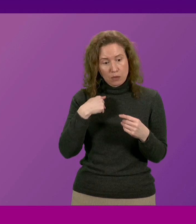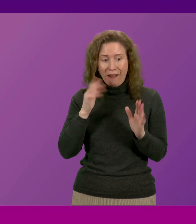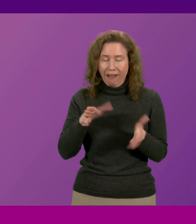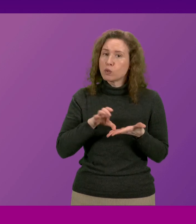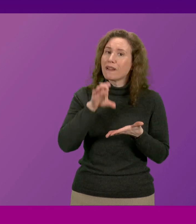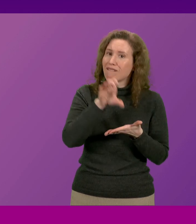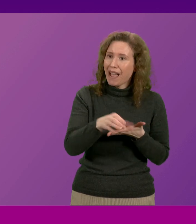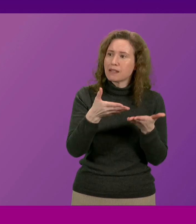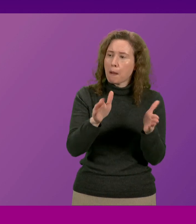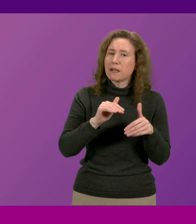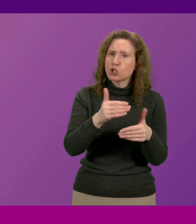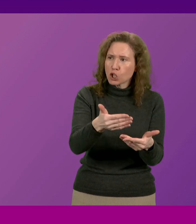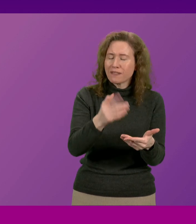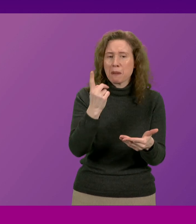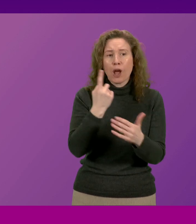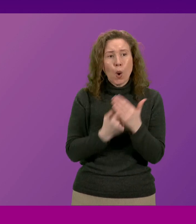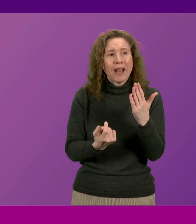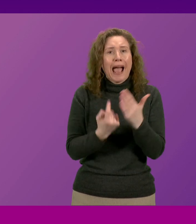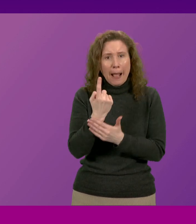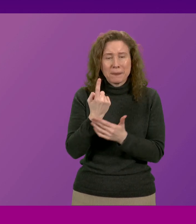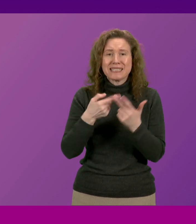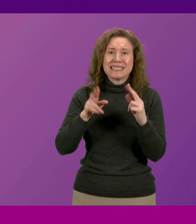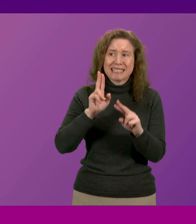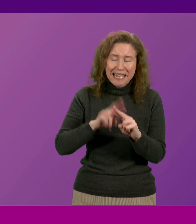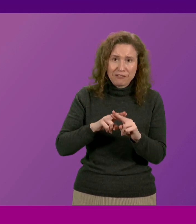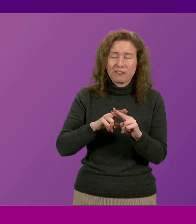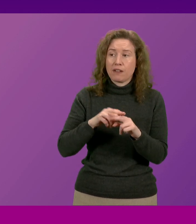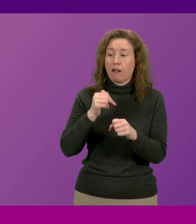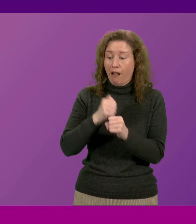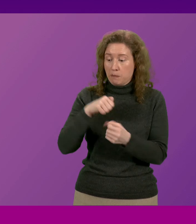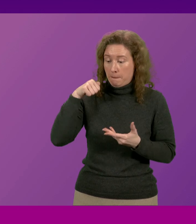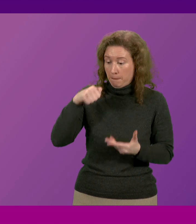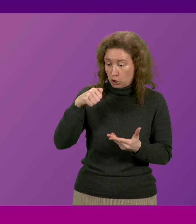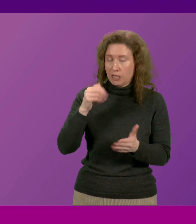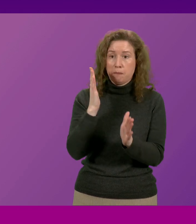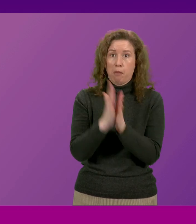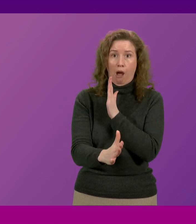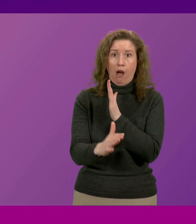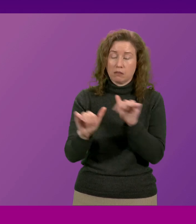in public services. That will happen only if the Government’s budget passes in the Parliament. It